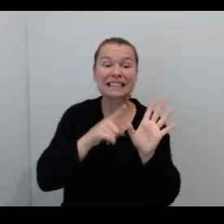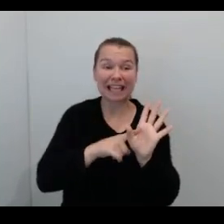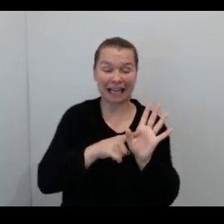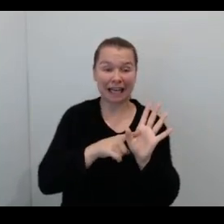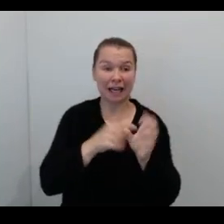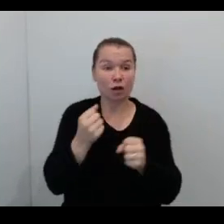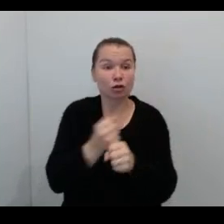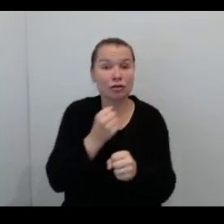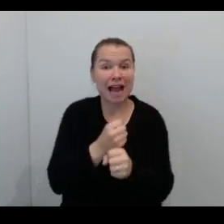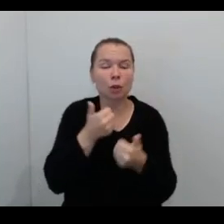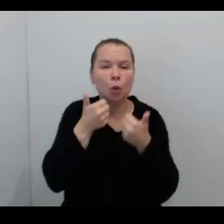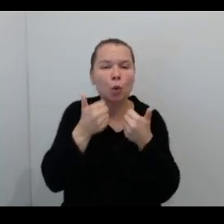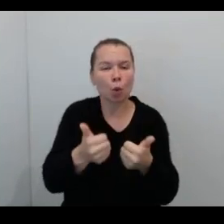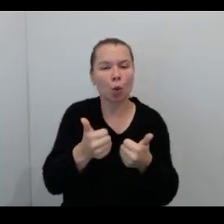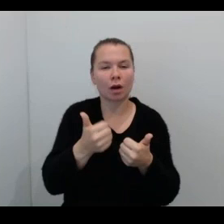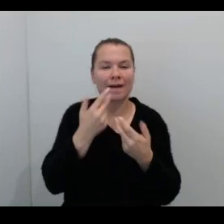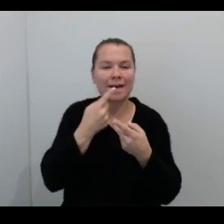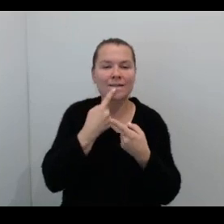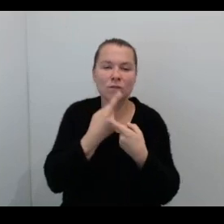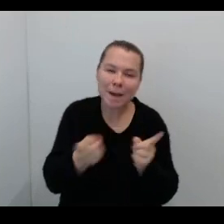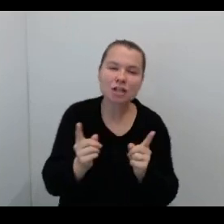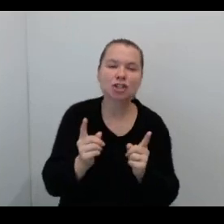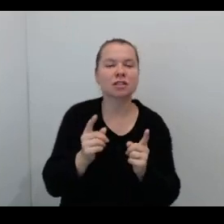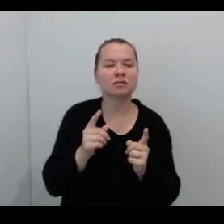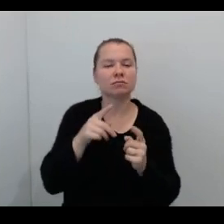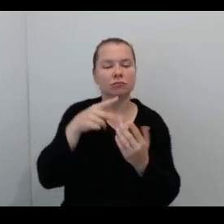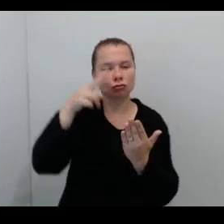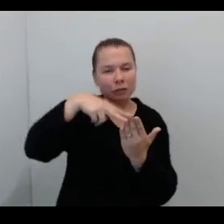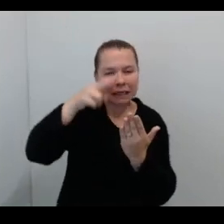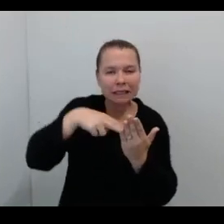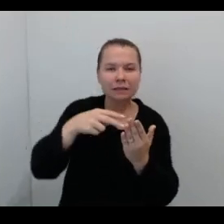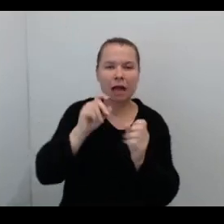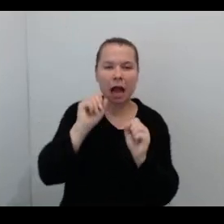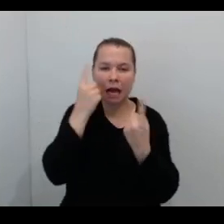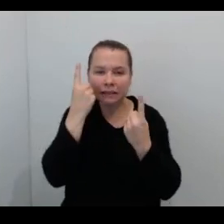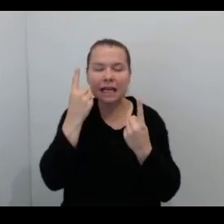good core information to take away and be able to help your clients with today.